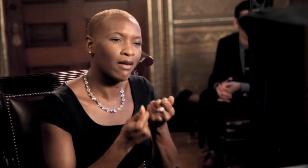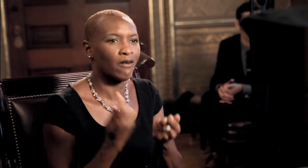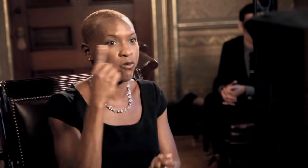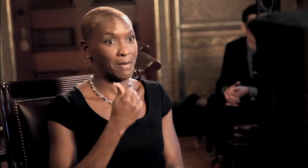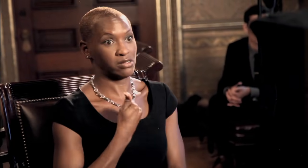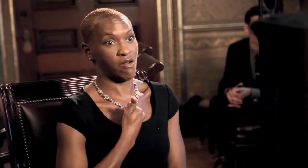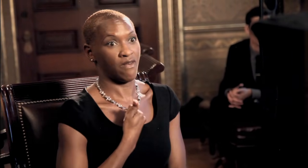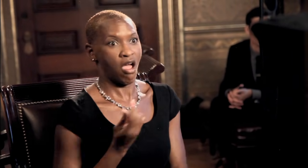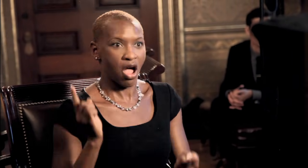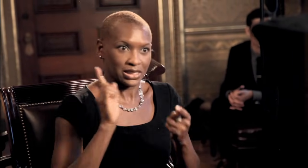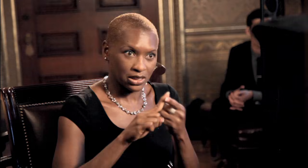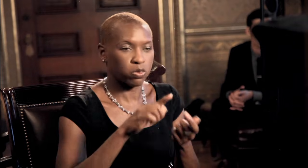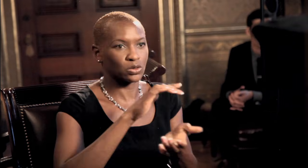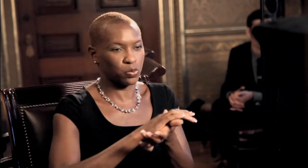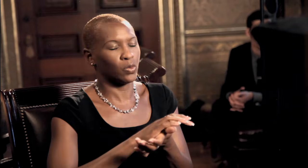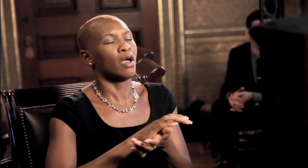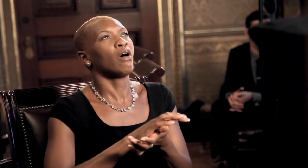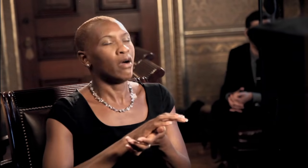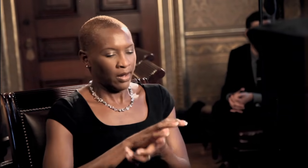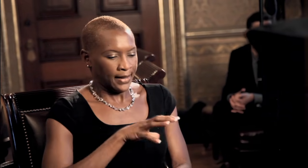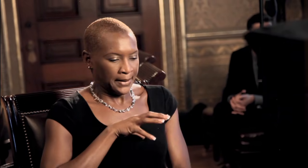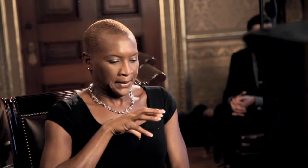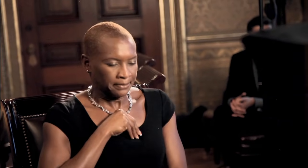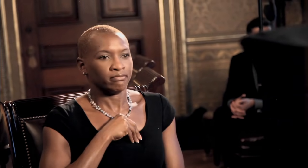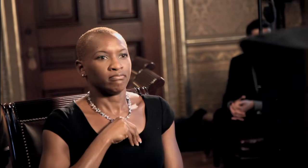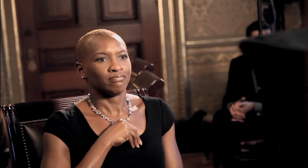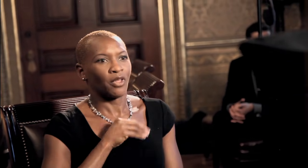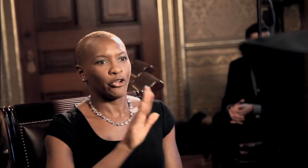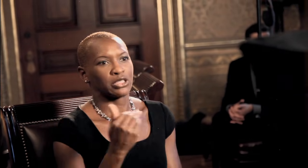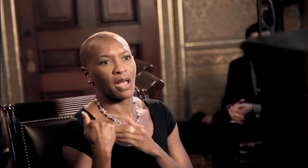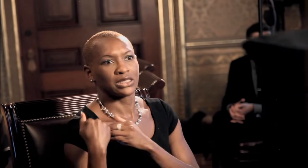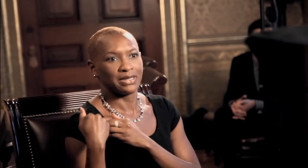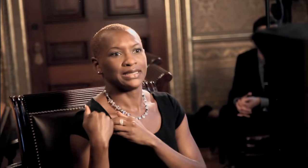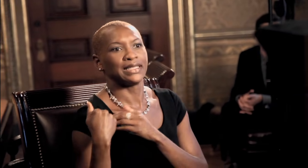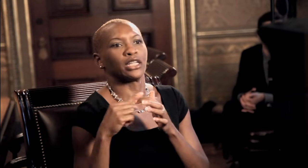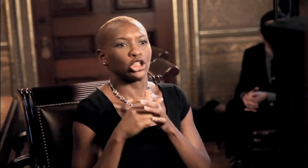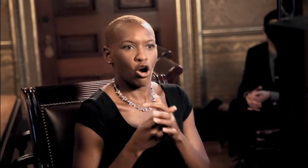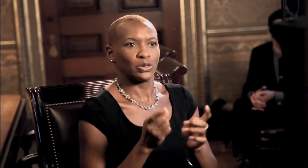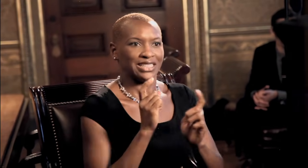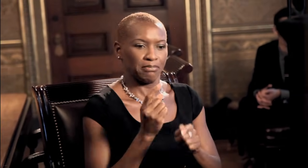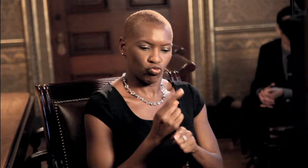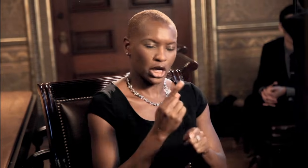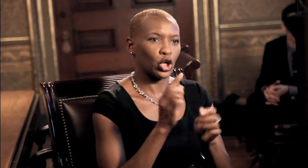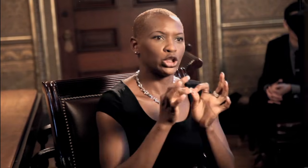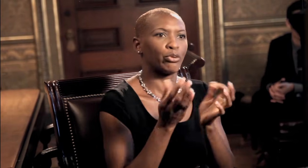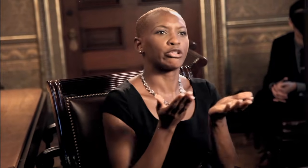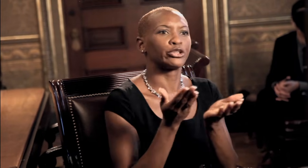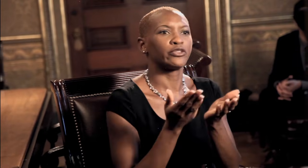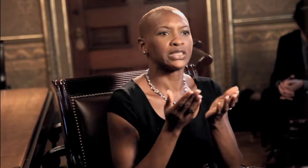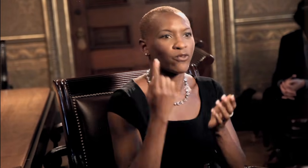and advocate for myself until the school accepted their responsibility and started to give me regular interpreting services